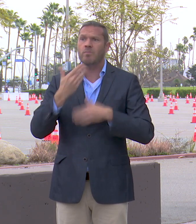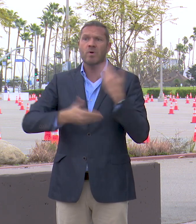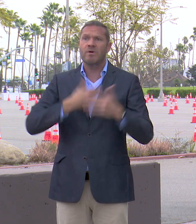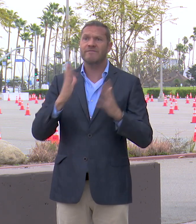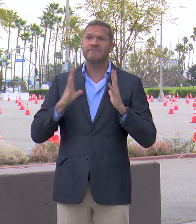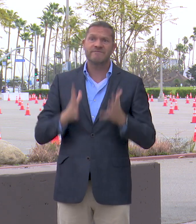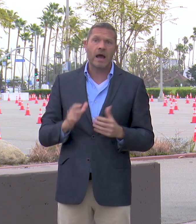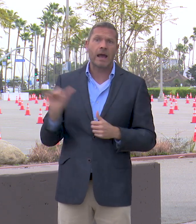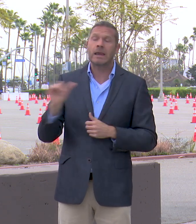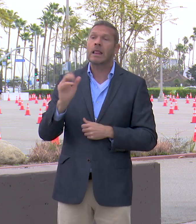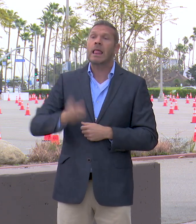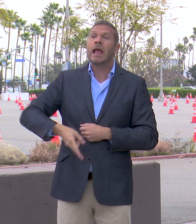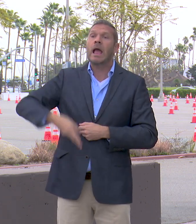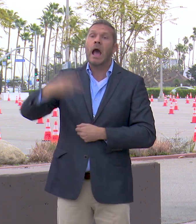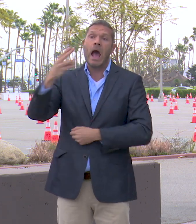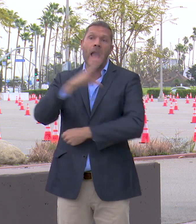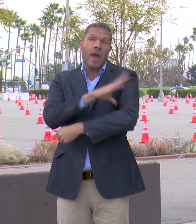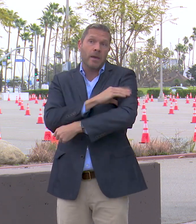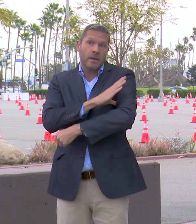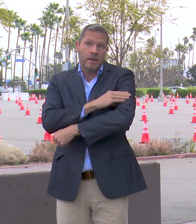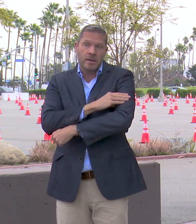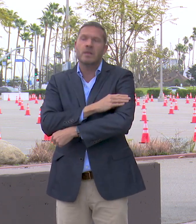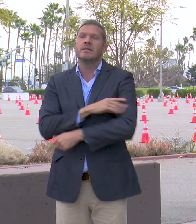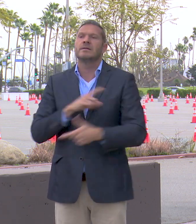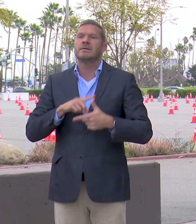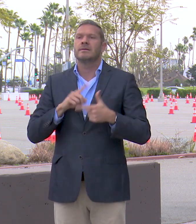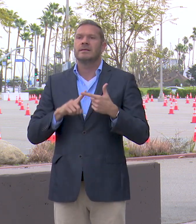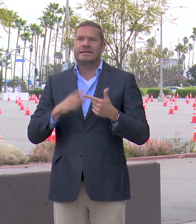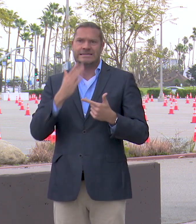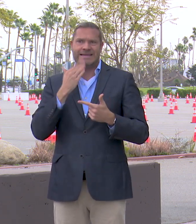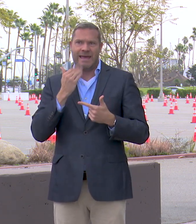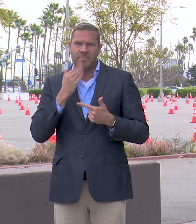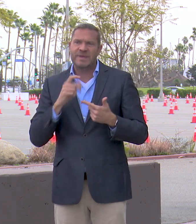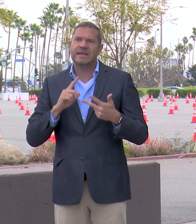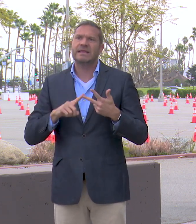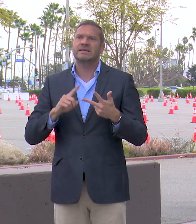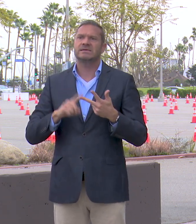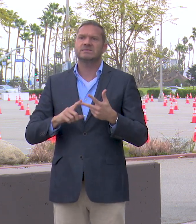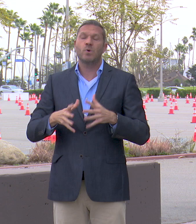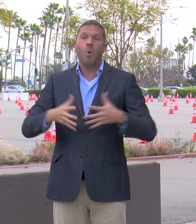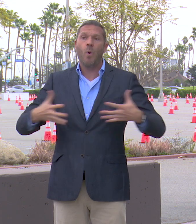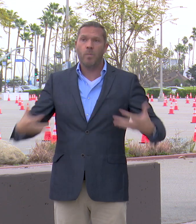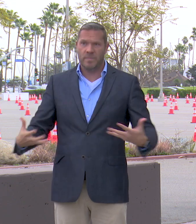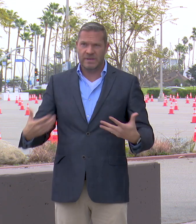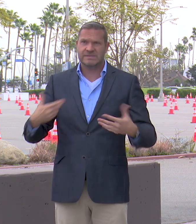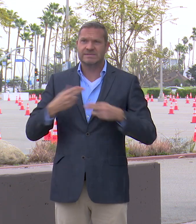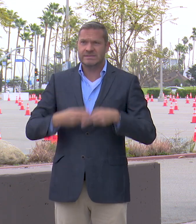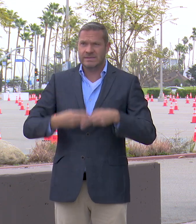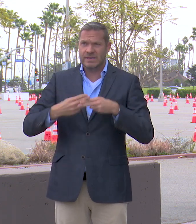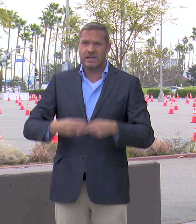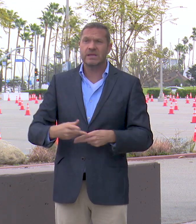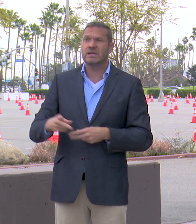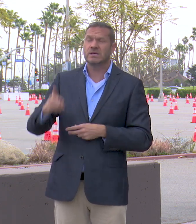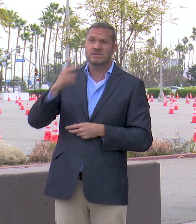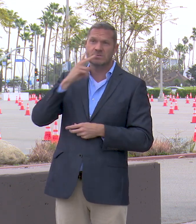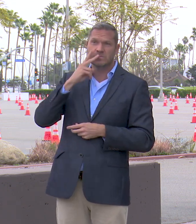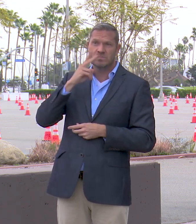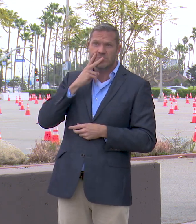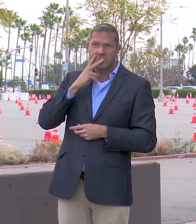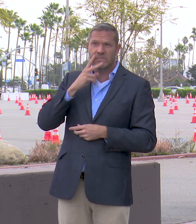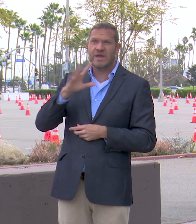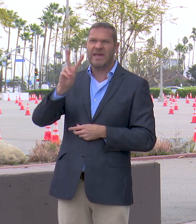Such as high blood pressure, diabetes, obesity, and smoking or vaping.